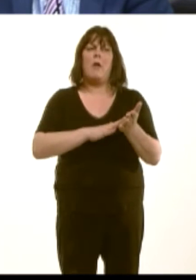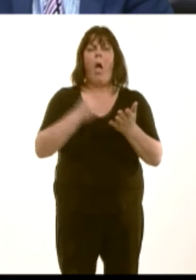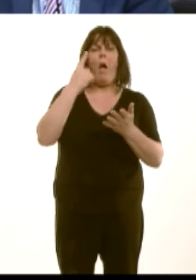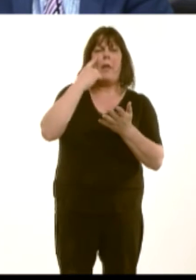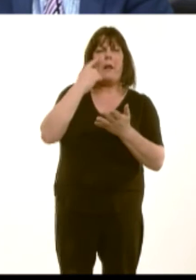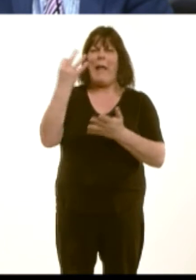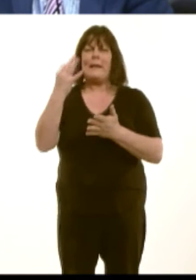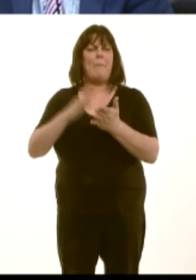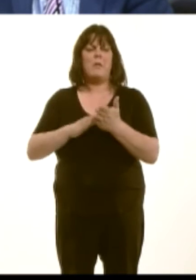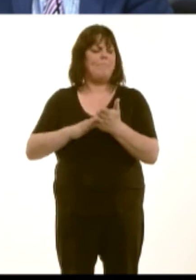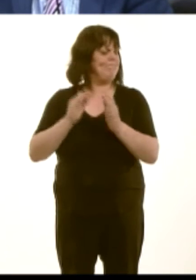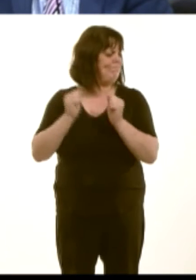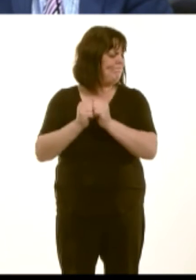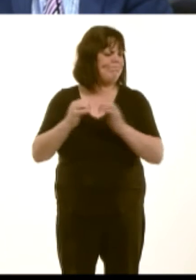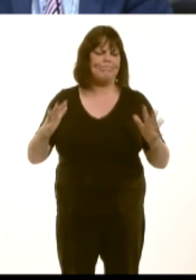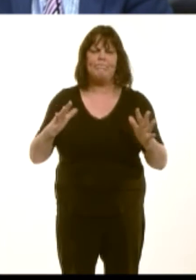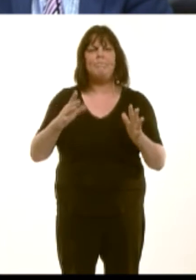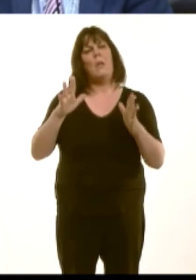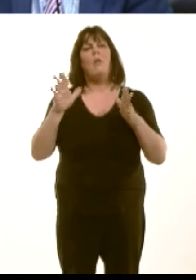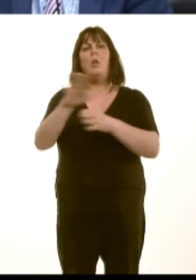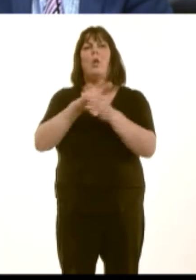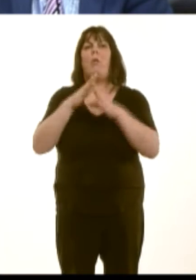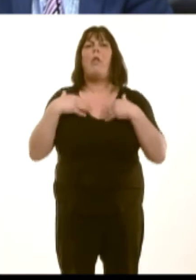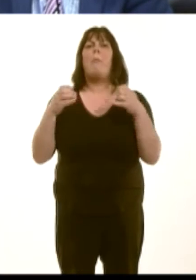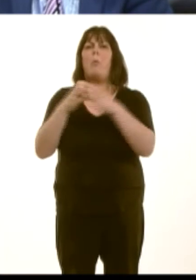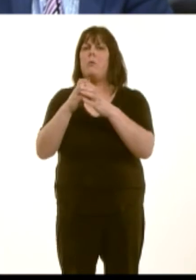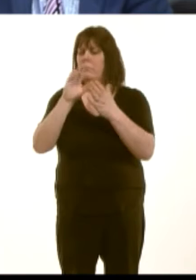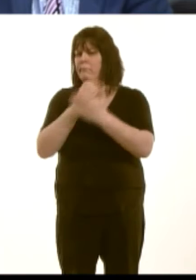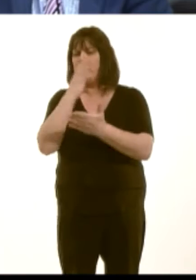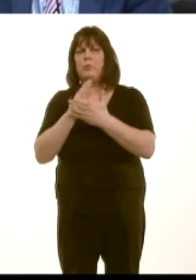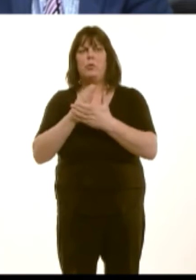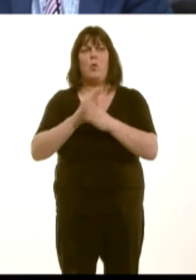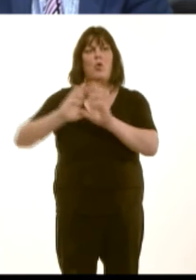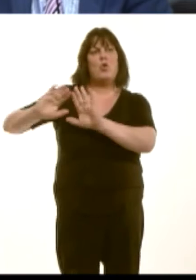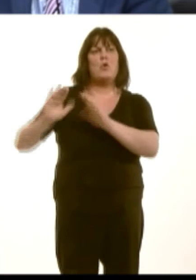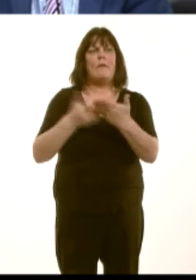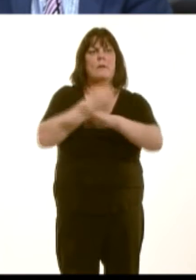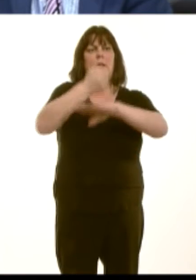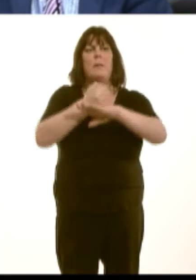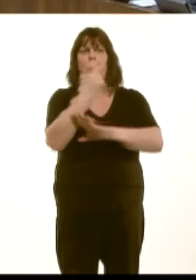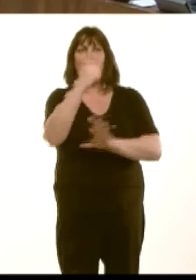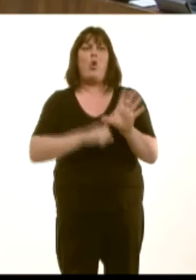The local health board must ensure that theyíre in a position to restore those services in the 12-month period that was originally envisaged. Andrew R.T.